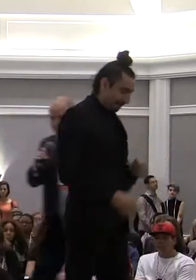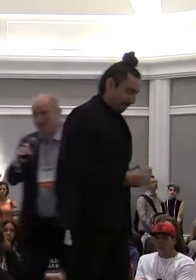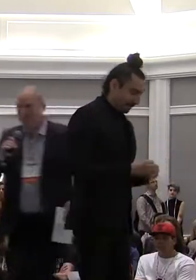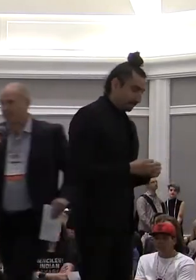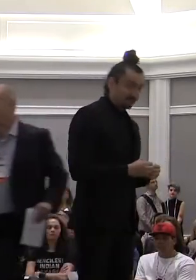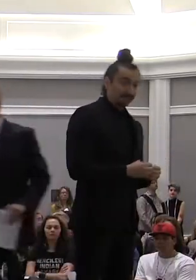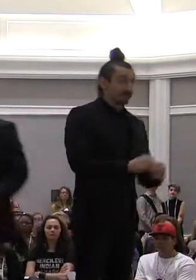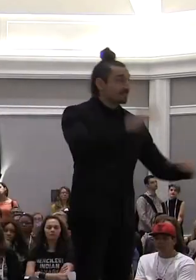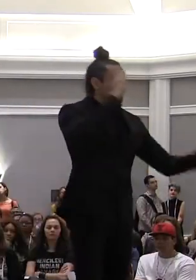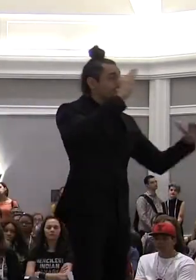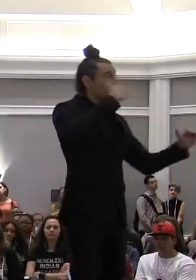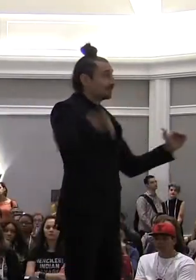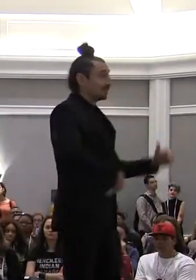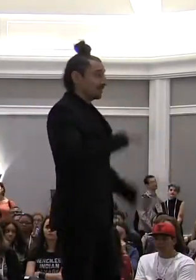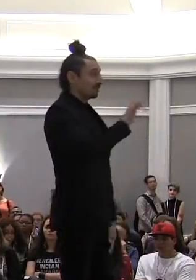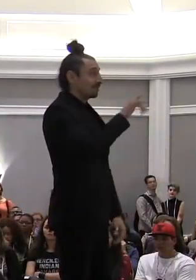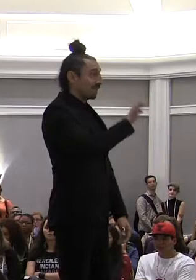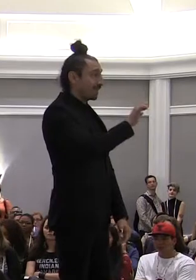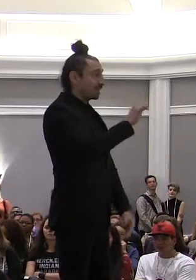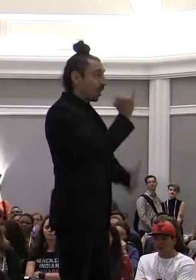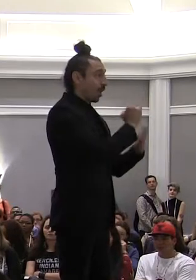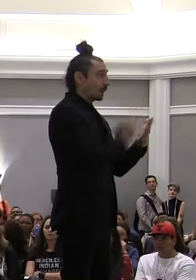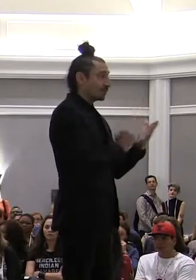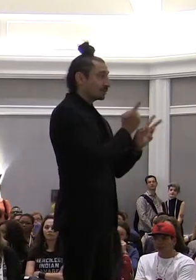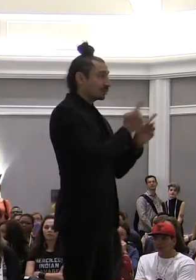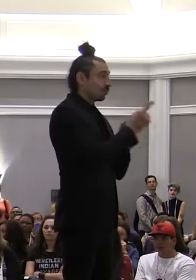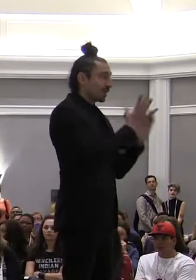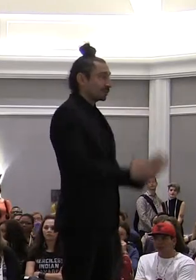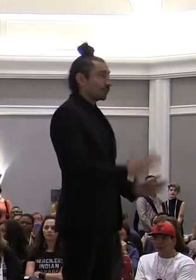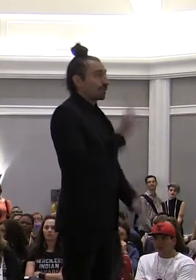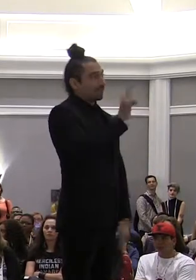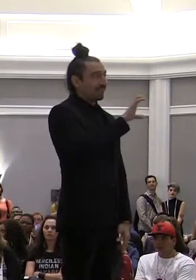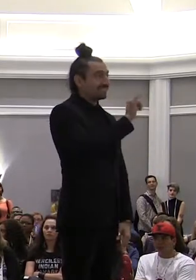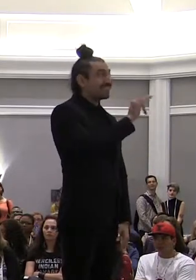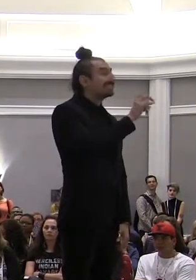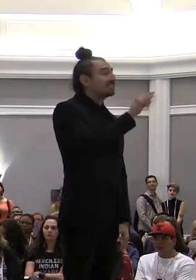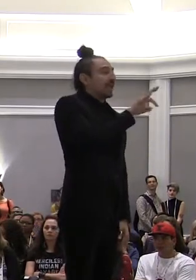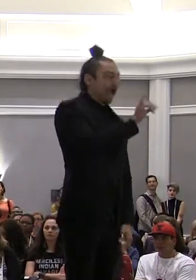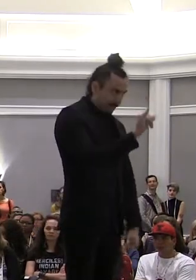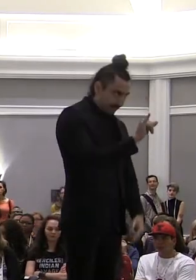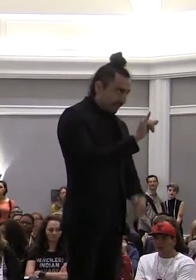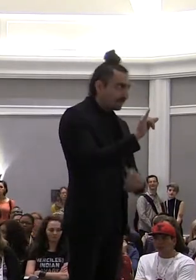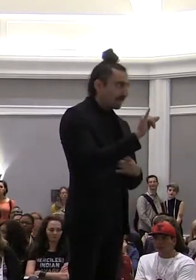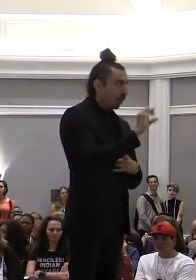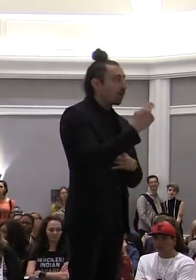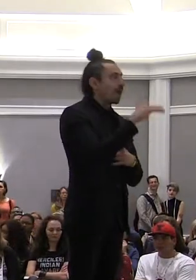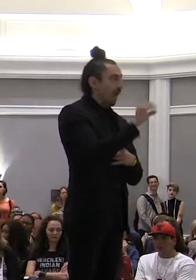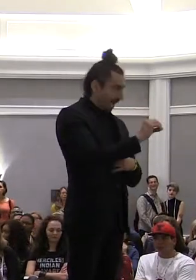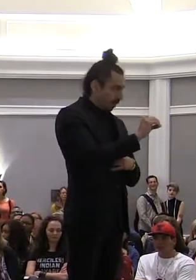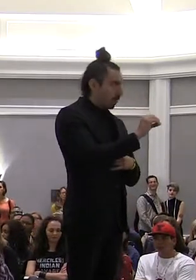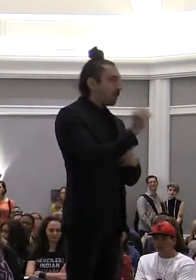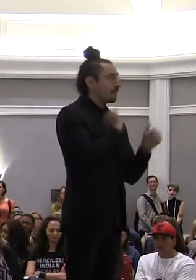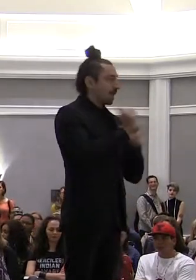Hi everybody, Blake Robison, Artistic Director at Cincinnati Playhouse, encouraging you all to take advantage of the Trend Workshops.